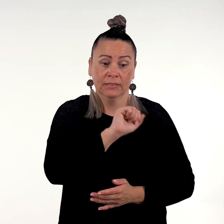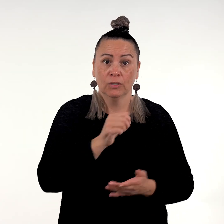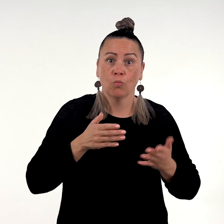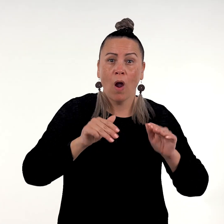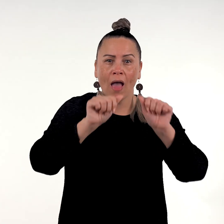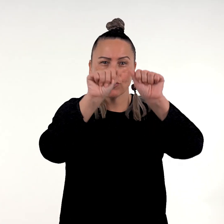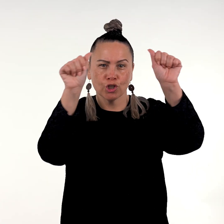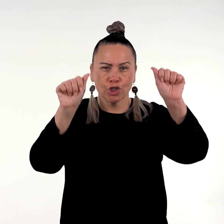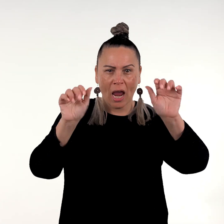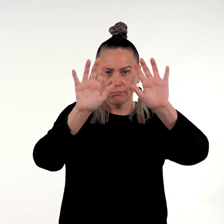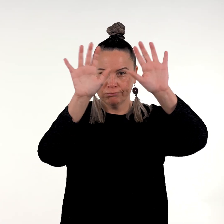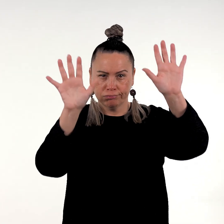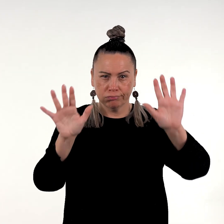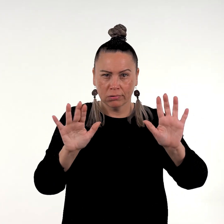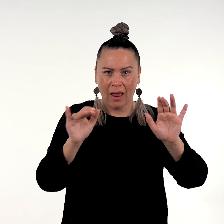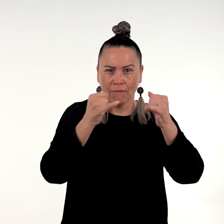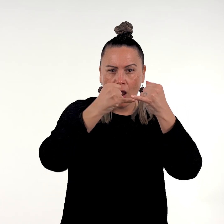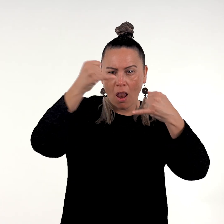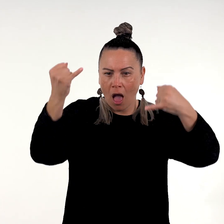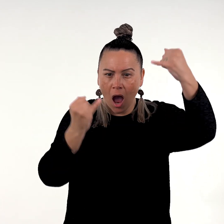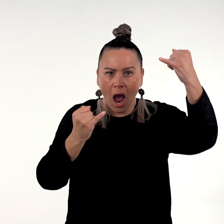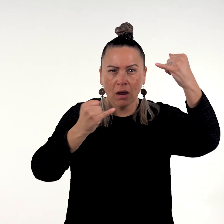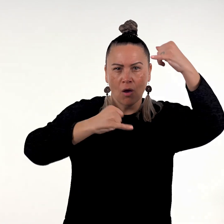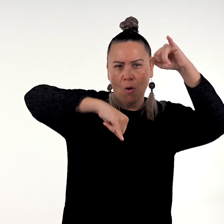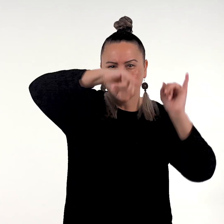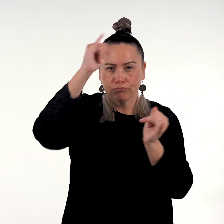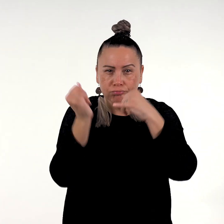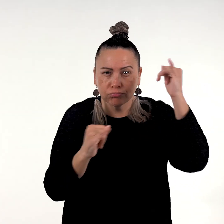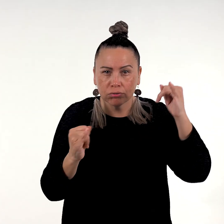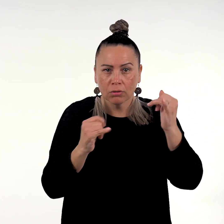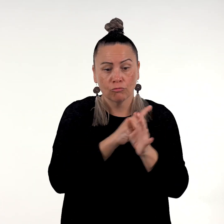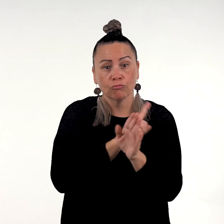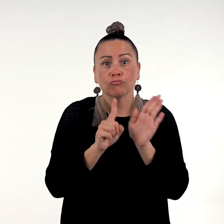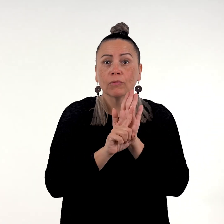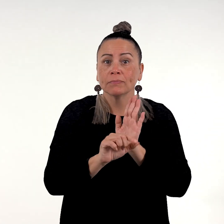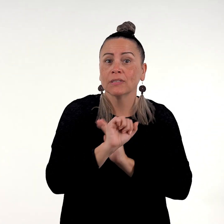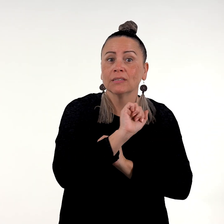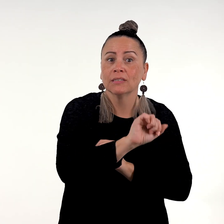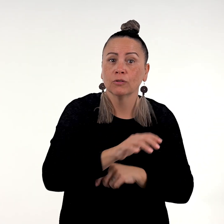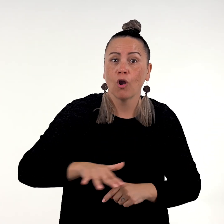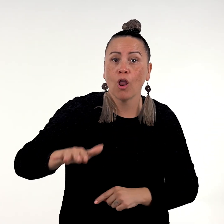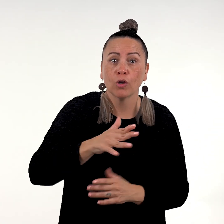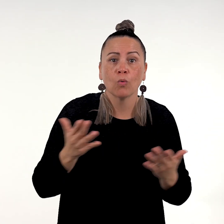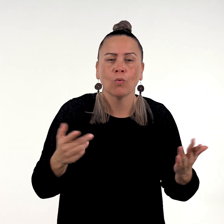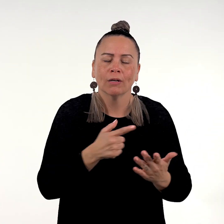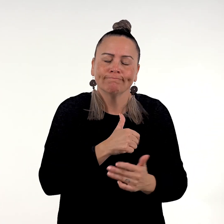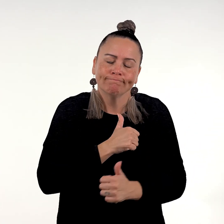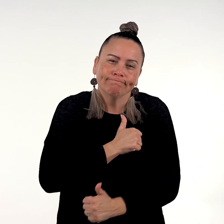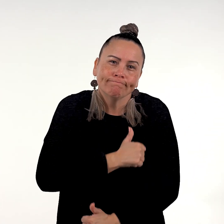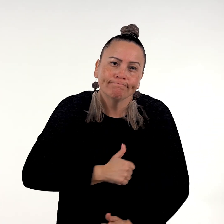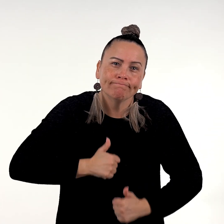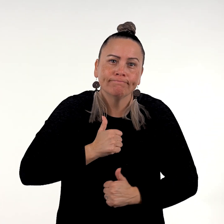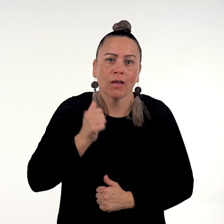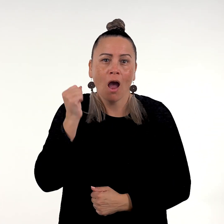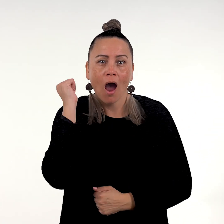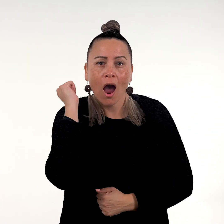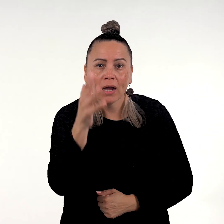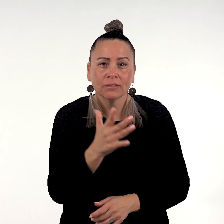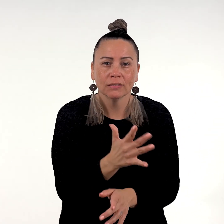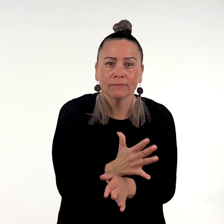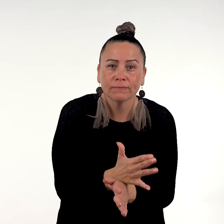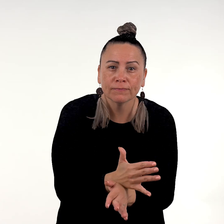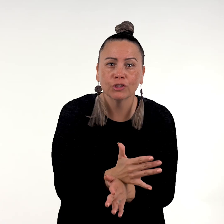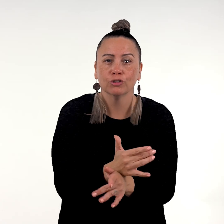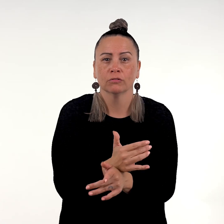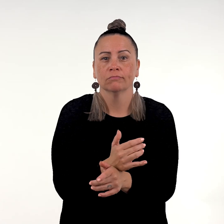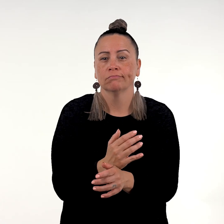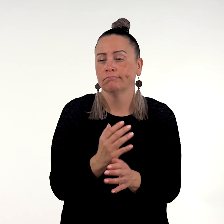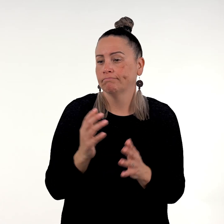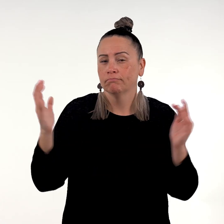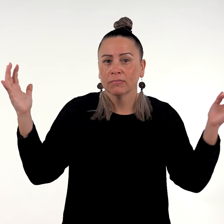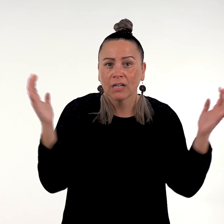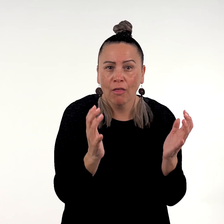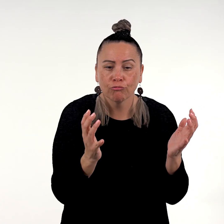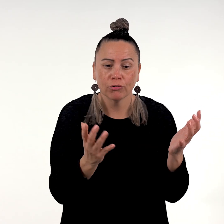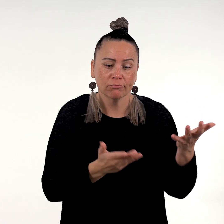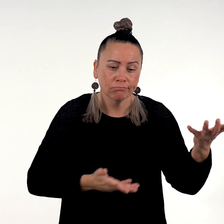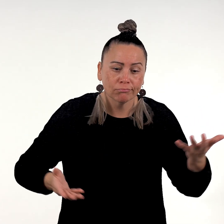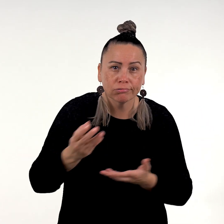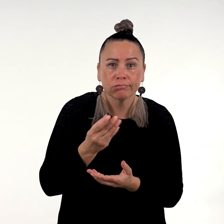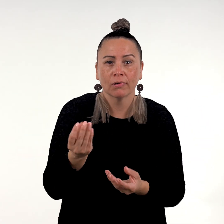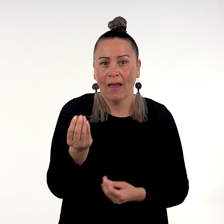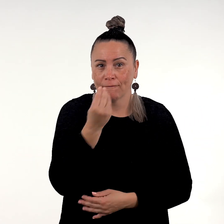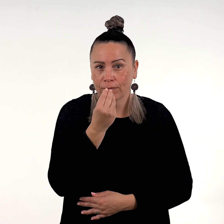His scratchy, geometric linework reveals the places where the artist likes to fish, hunt and gather.